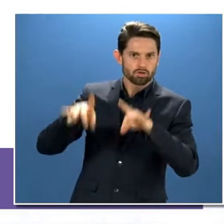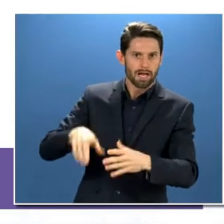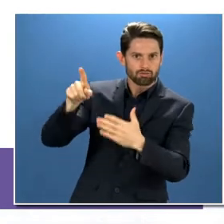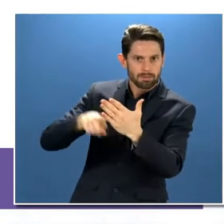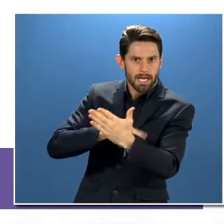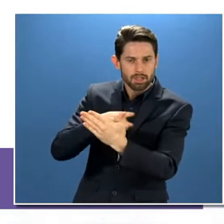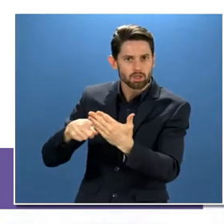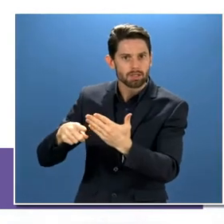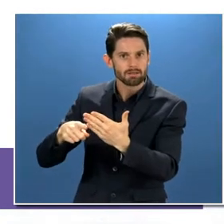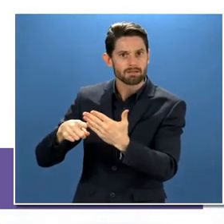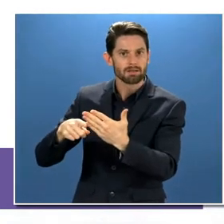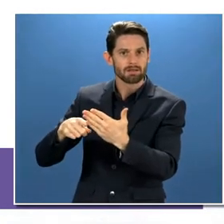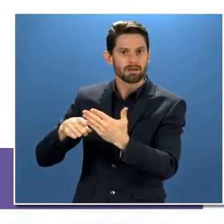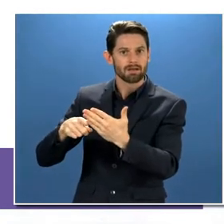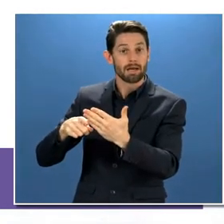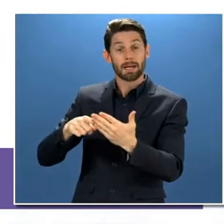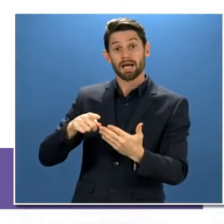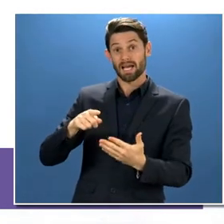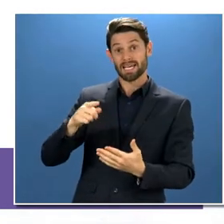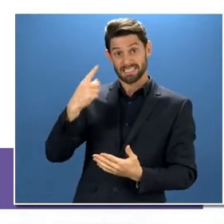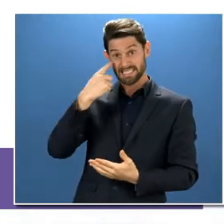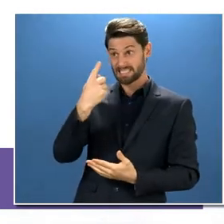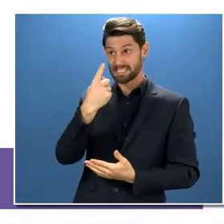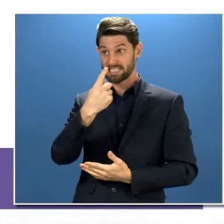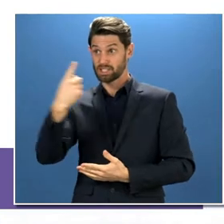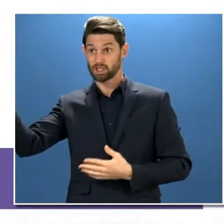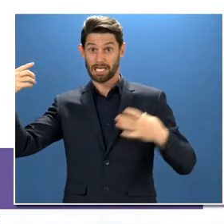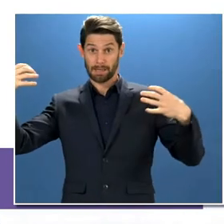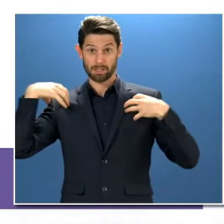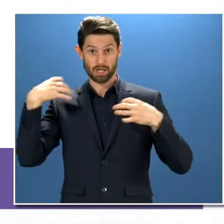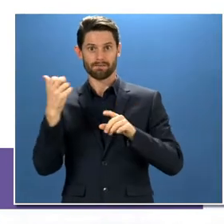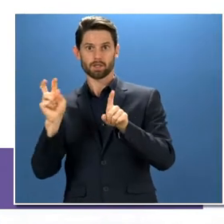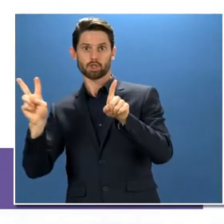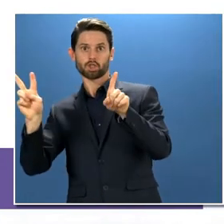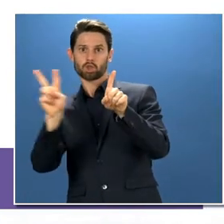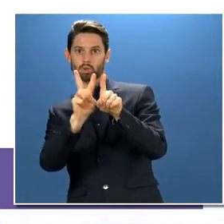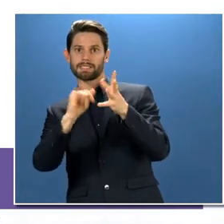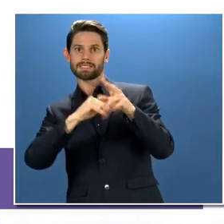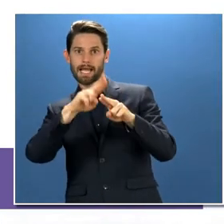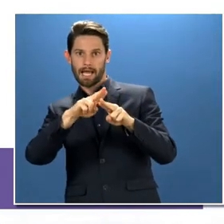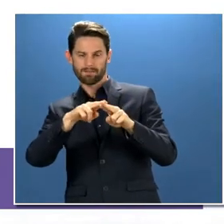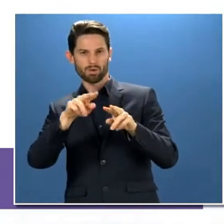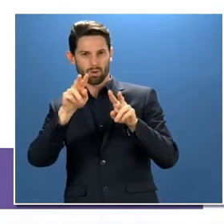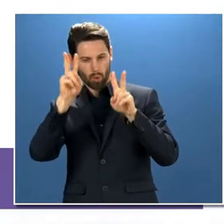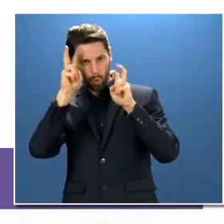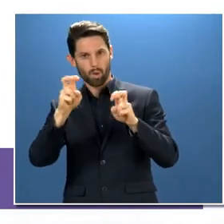Each Commissioner has two policy staff and one EA, and then can access a number